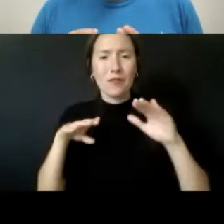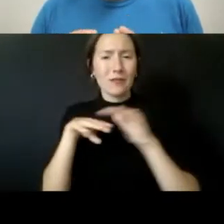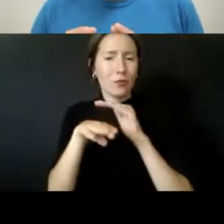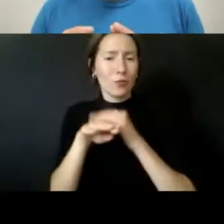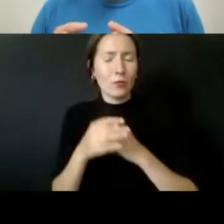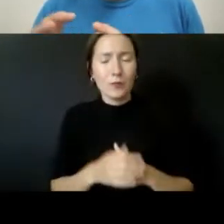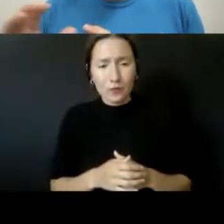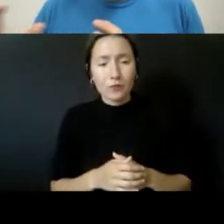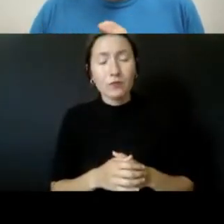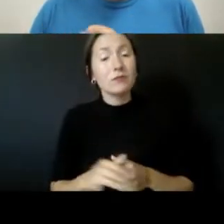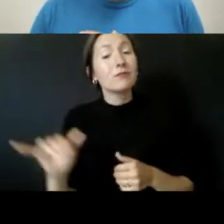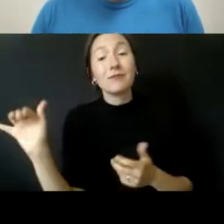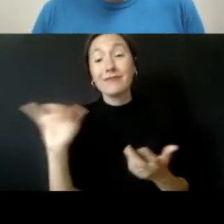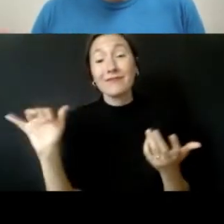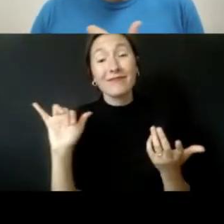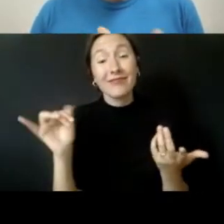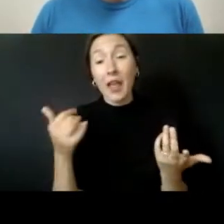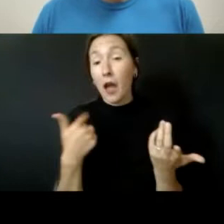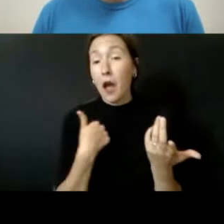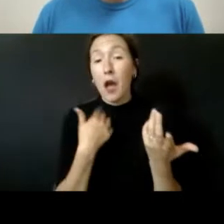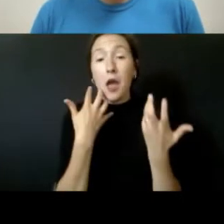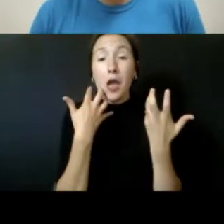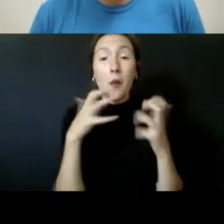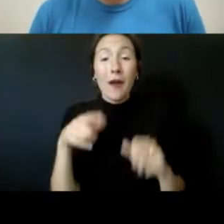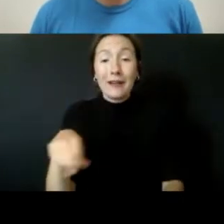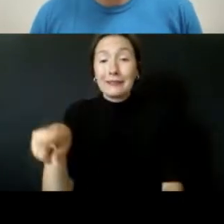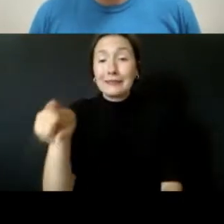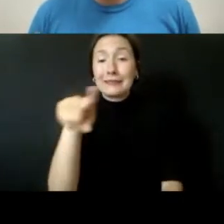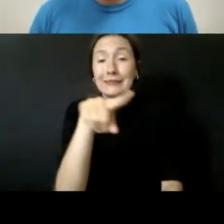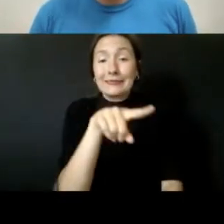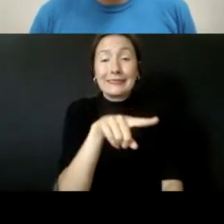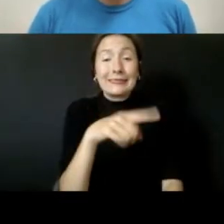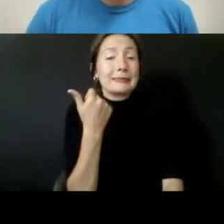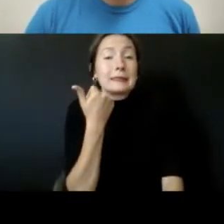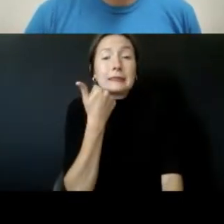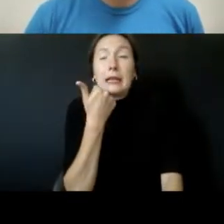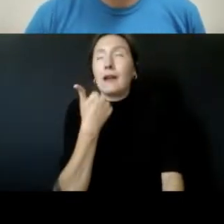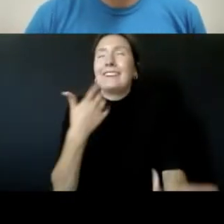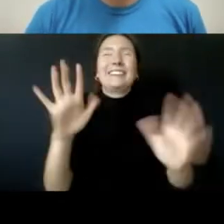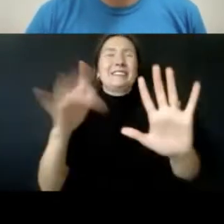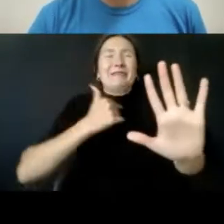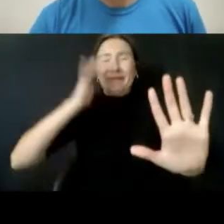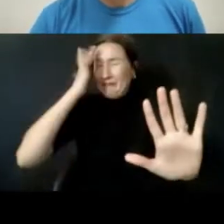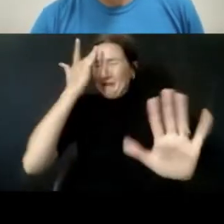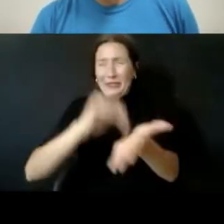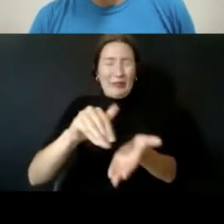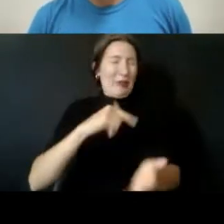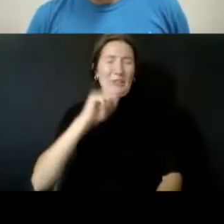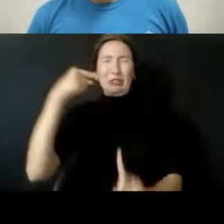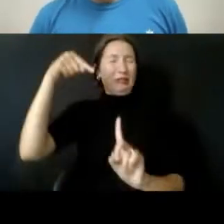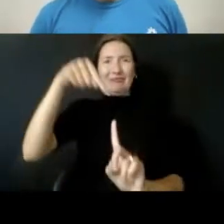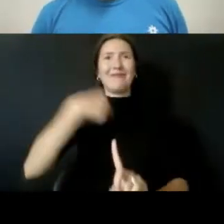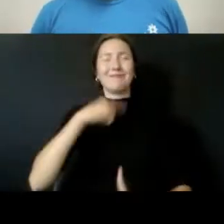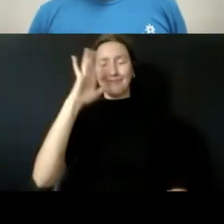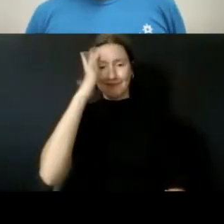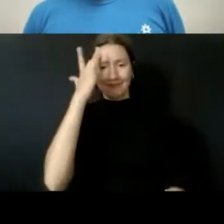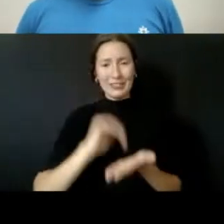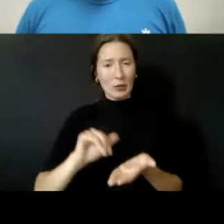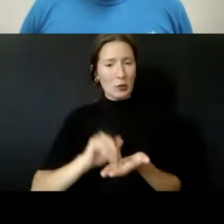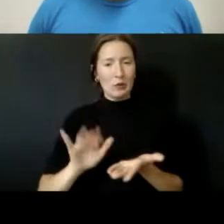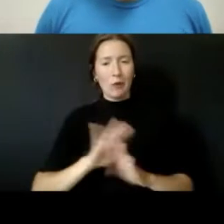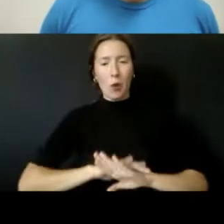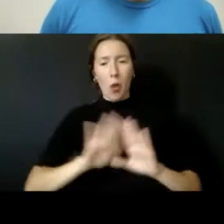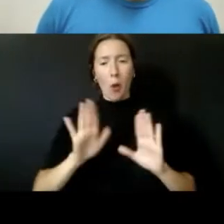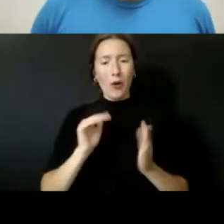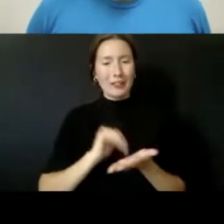want to hear any any more excuses i'll come back to that so these are the things that um i think